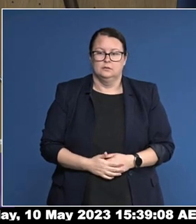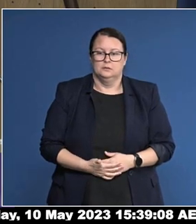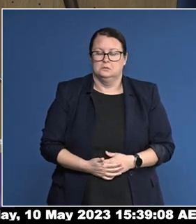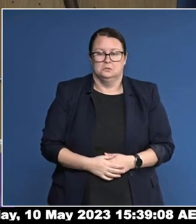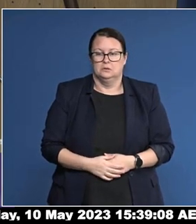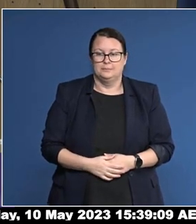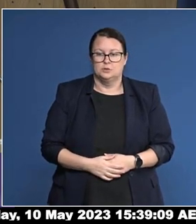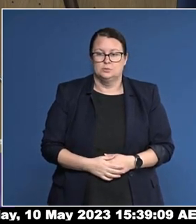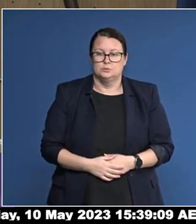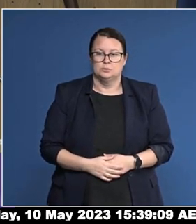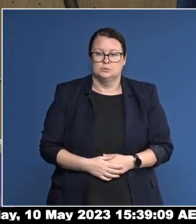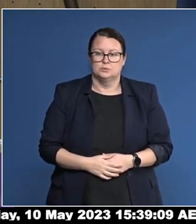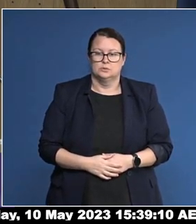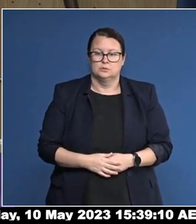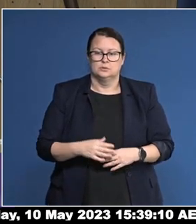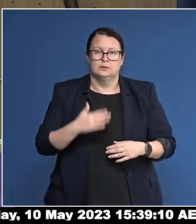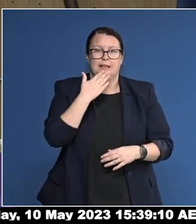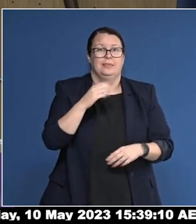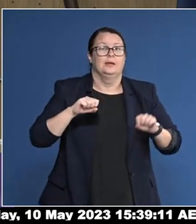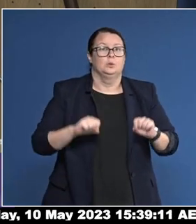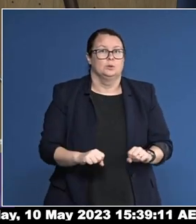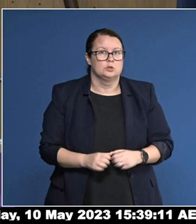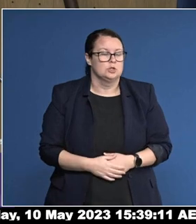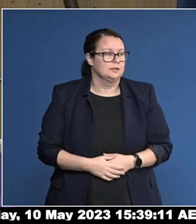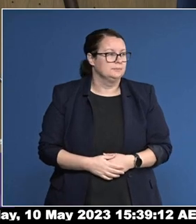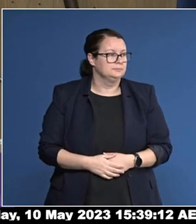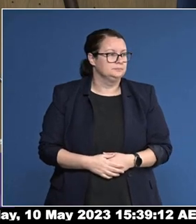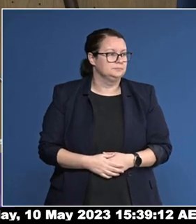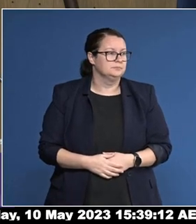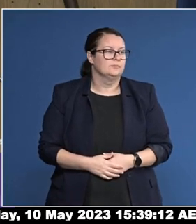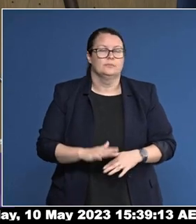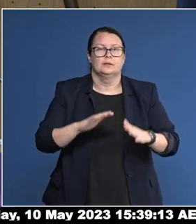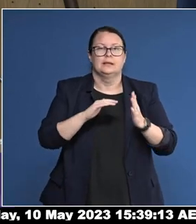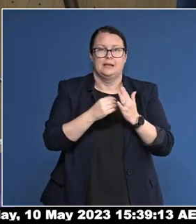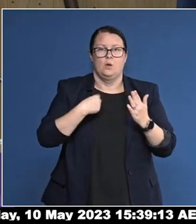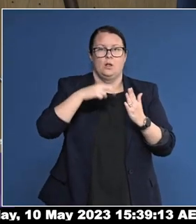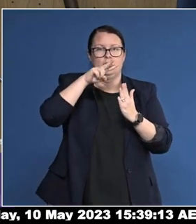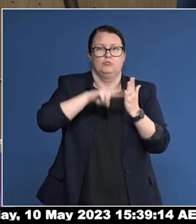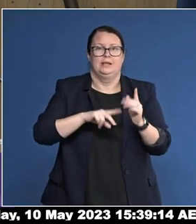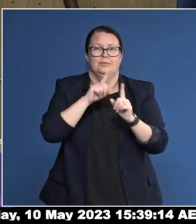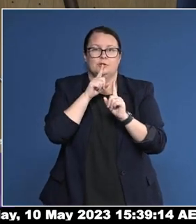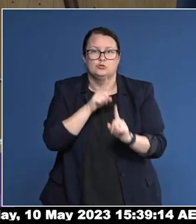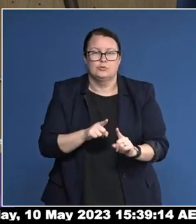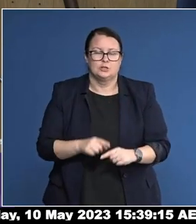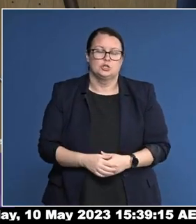No. Thank you, Chair. COMMISSIONER McEWIN: Thank you. I will now read out the directions for this Public hearing 33.